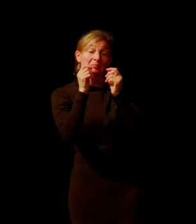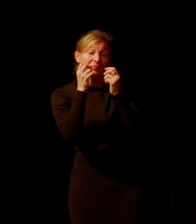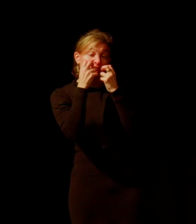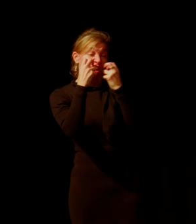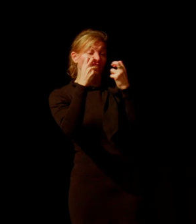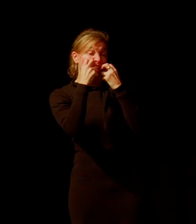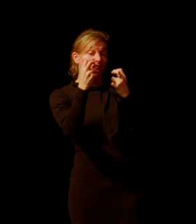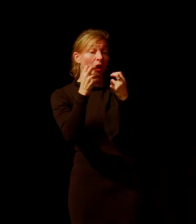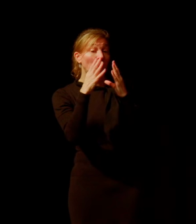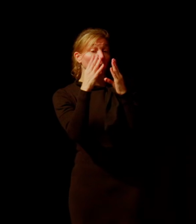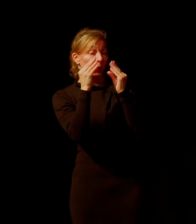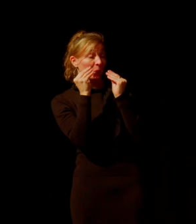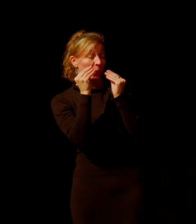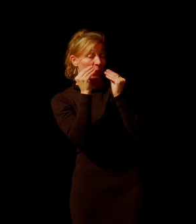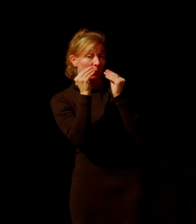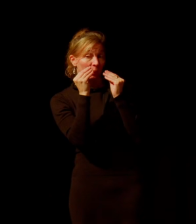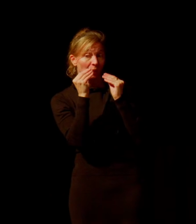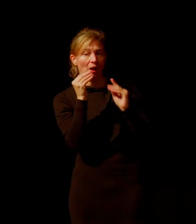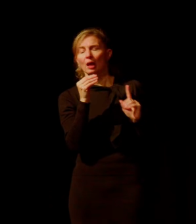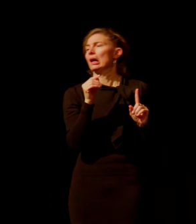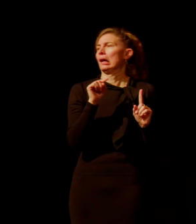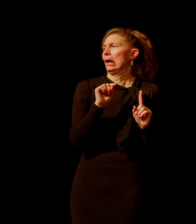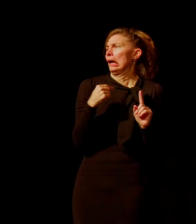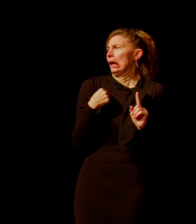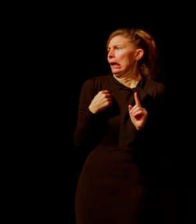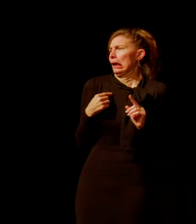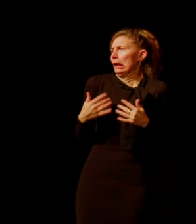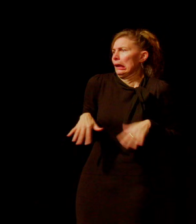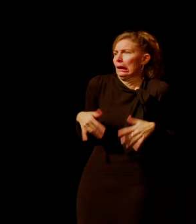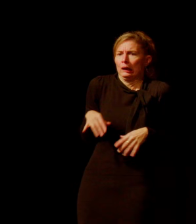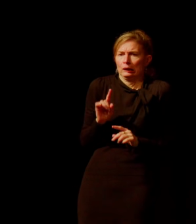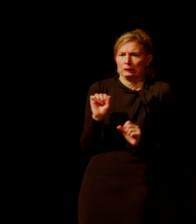and she confessed she could never possibly selfishly ask Dave